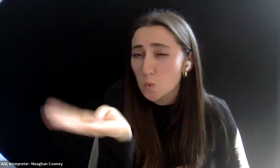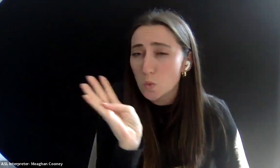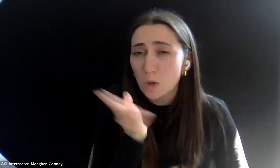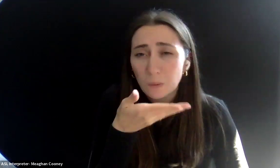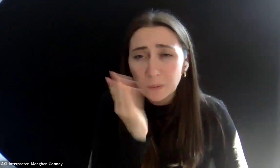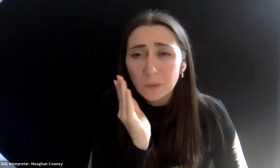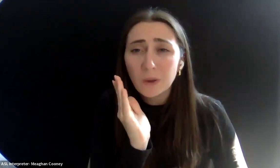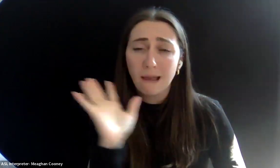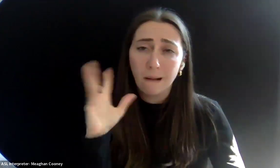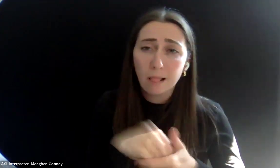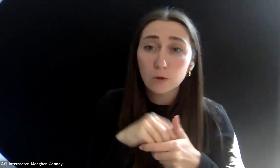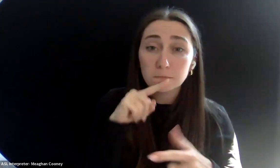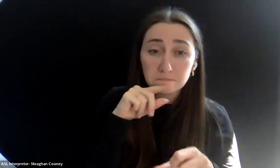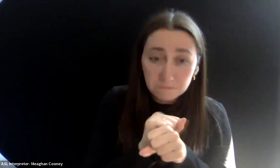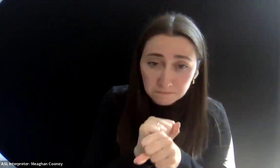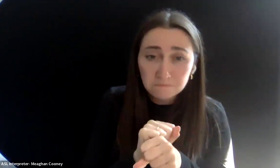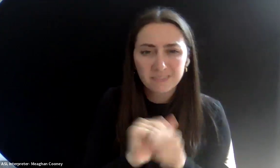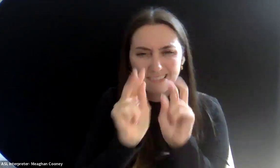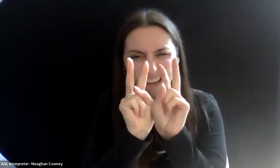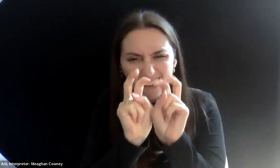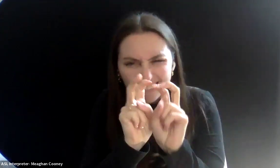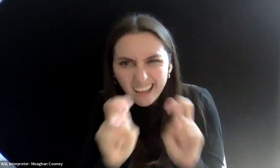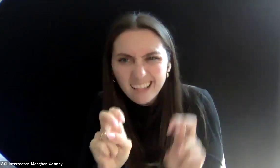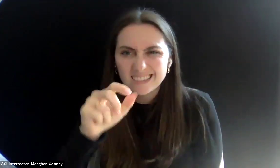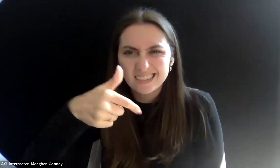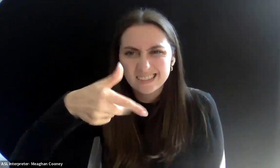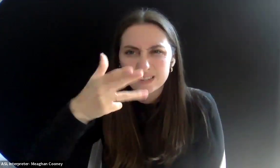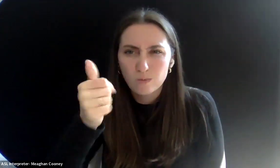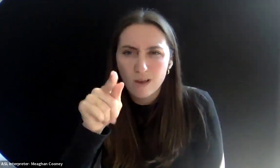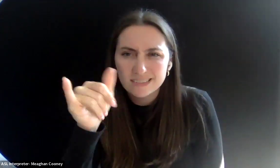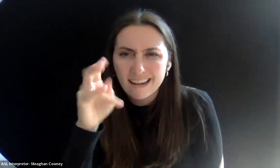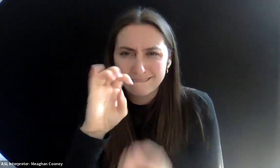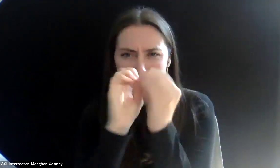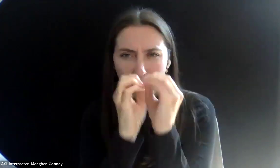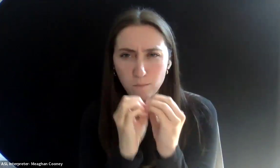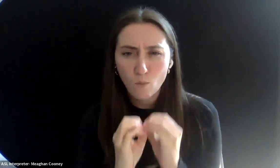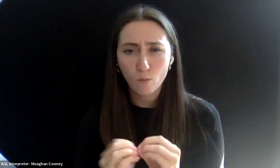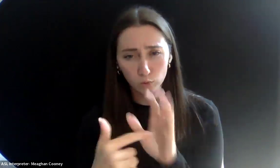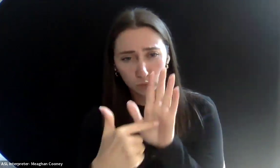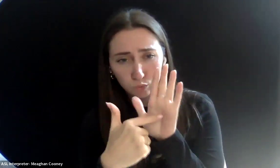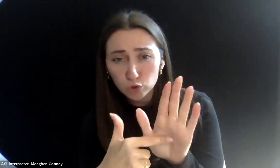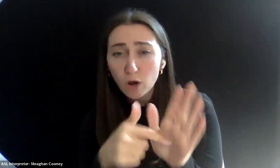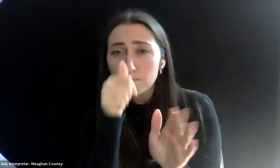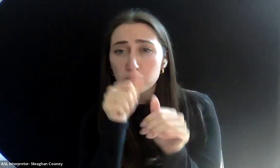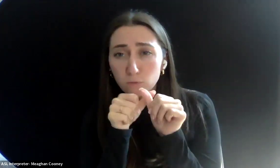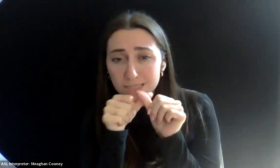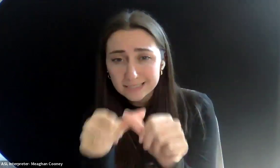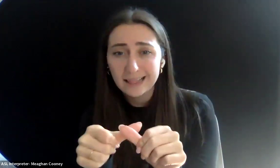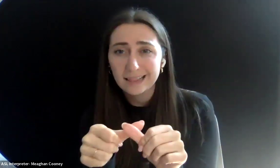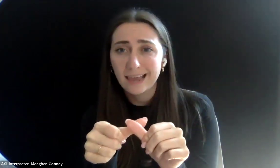quantitative analysis to support the project design and to demonstrate resiliency to climate conditions.